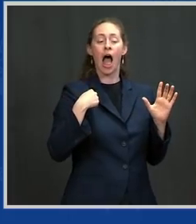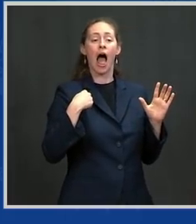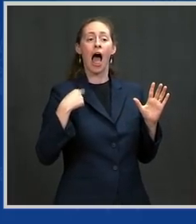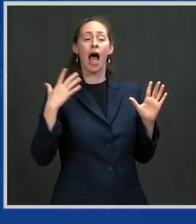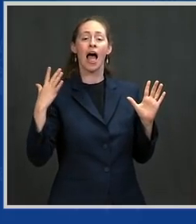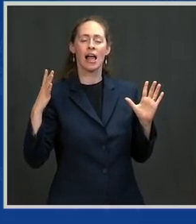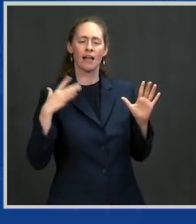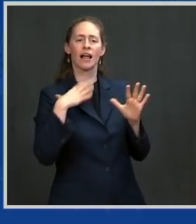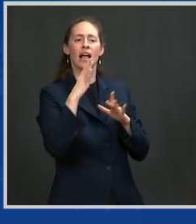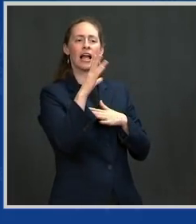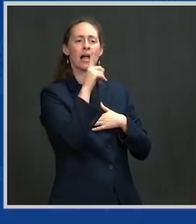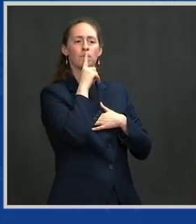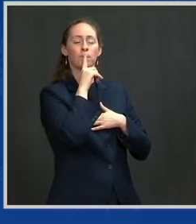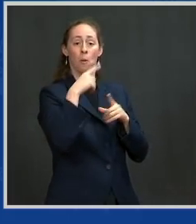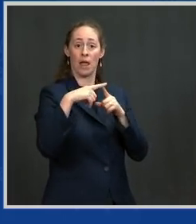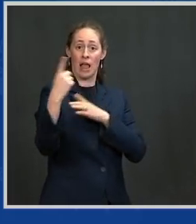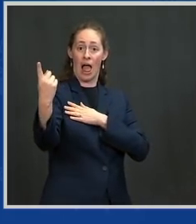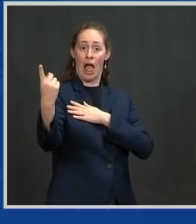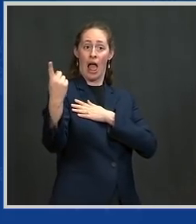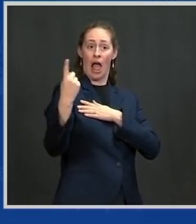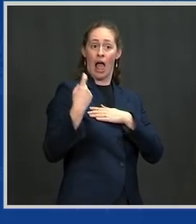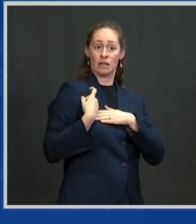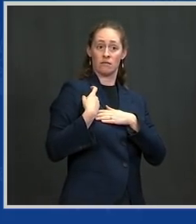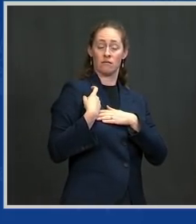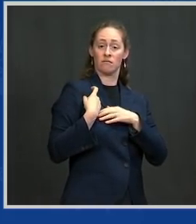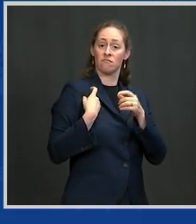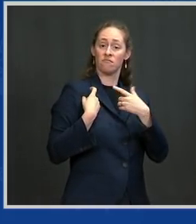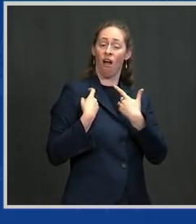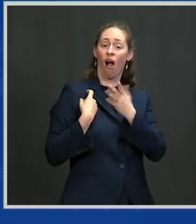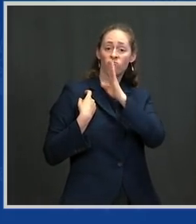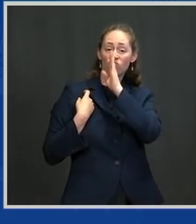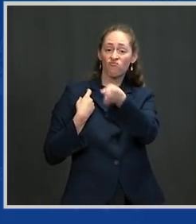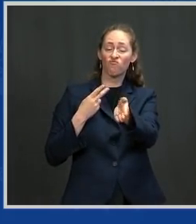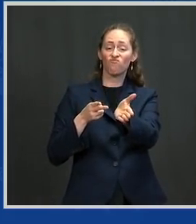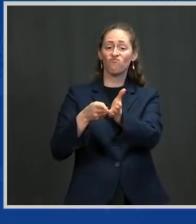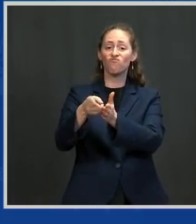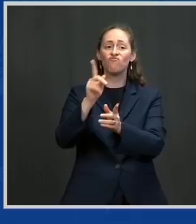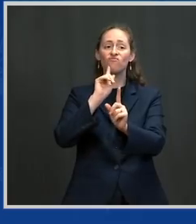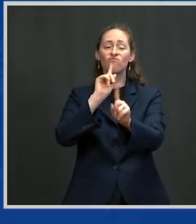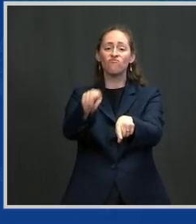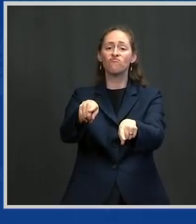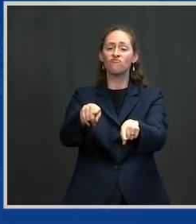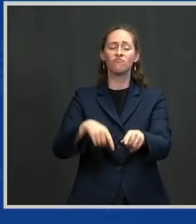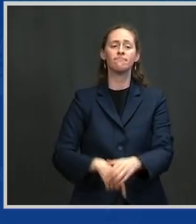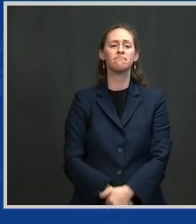I answered it honestly. But it's not much of a -- I don't think it matters a whole lot,